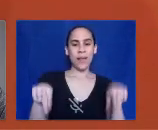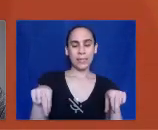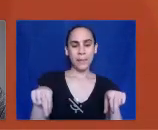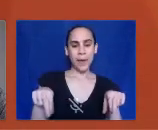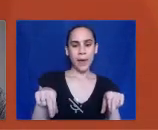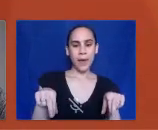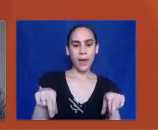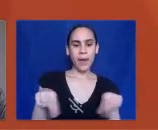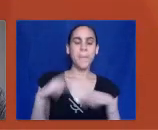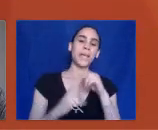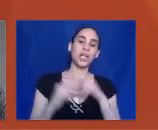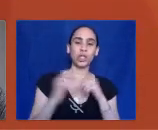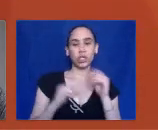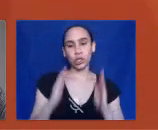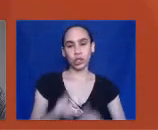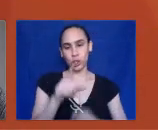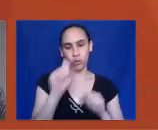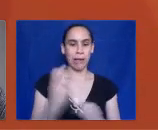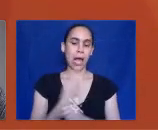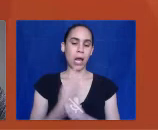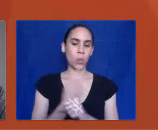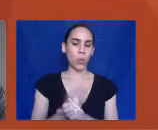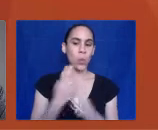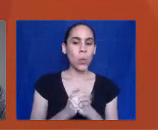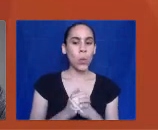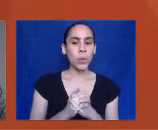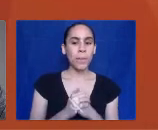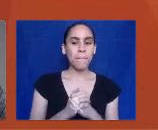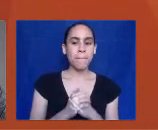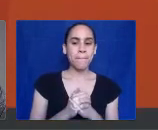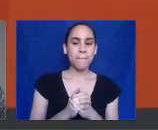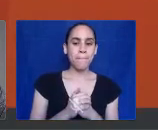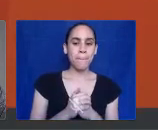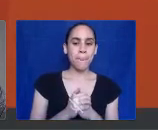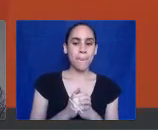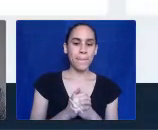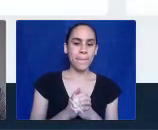builder that you can use um and you can see how it works um it's a fantastic tool